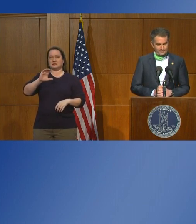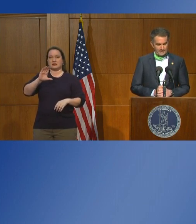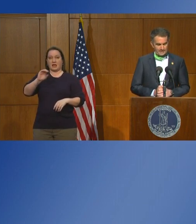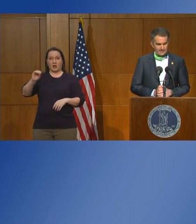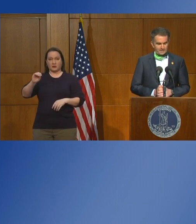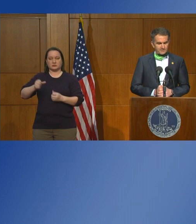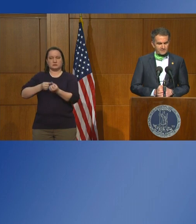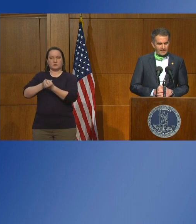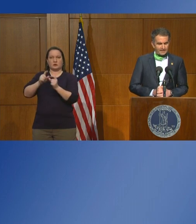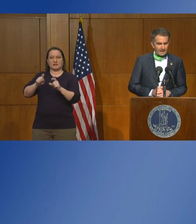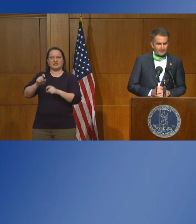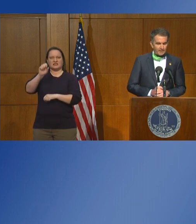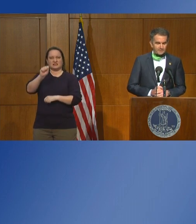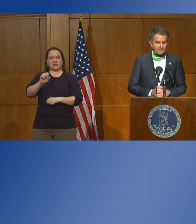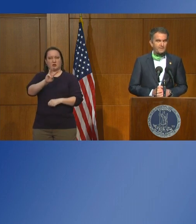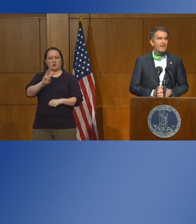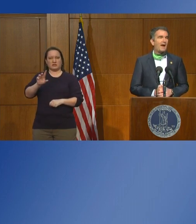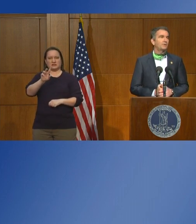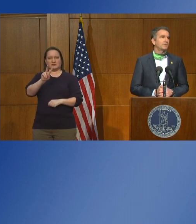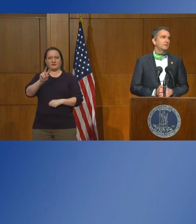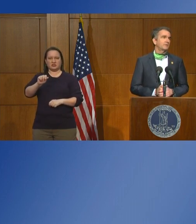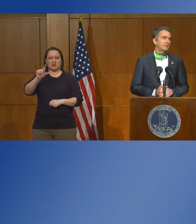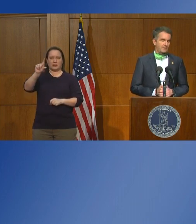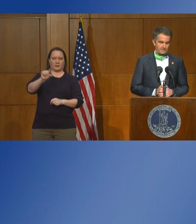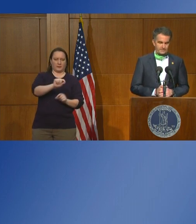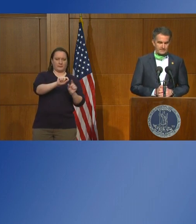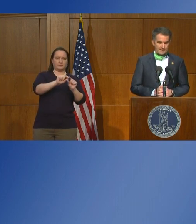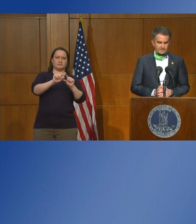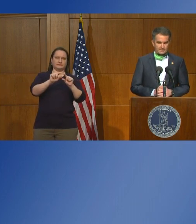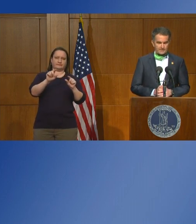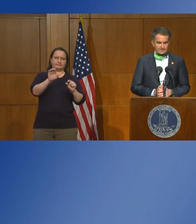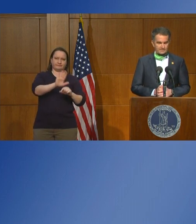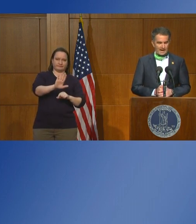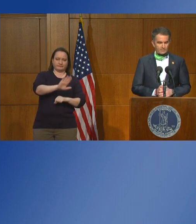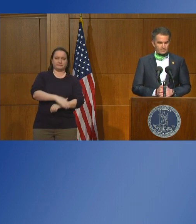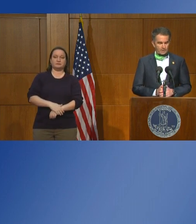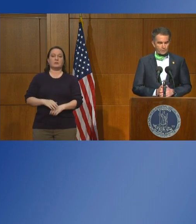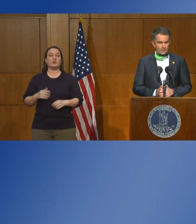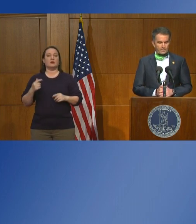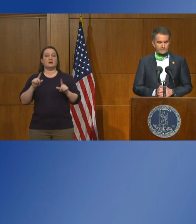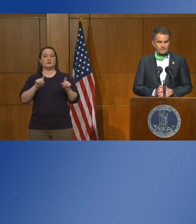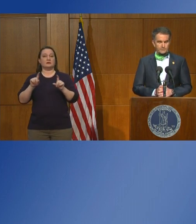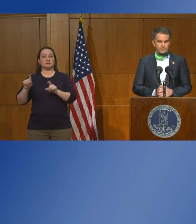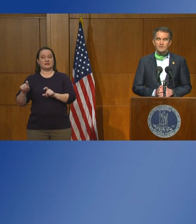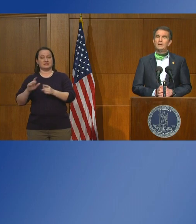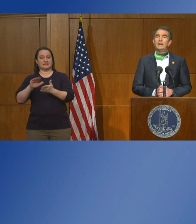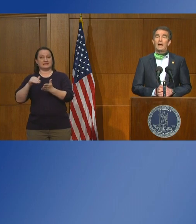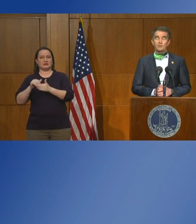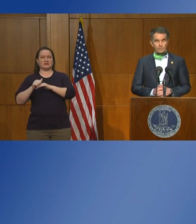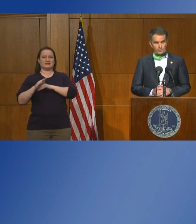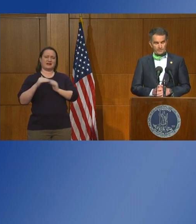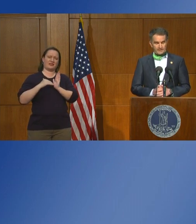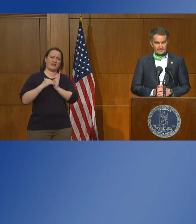SUPPORT TESTING IN SOUTHWEST VIRGINIA. THE STATE LAB HAS